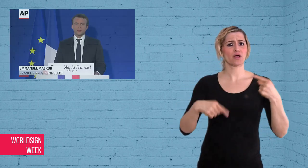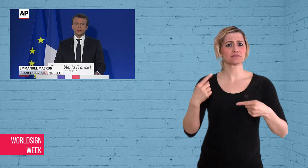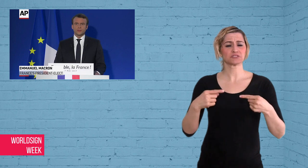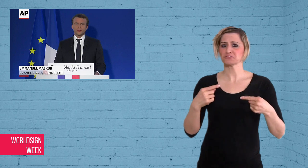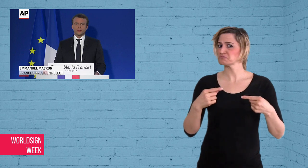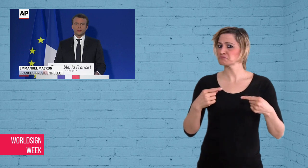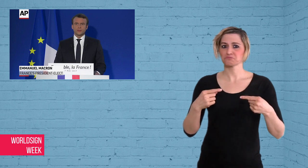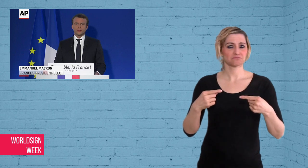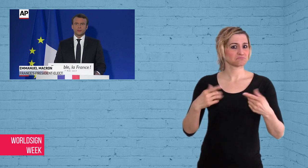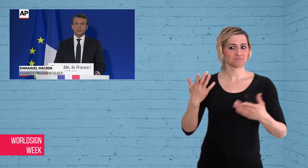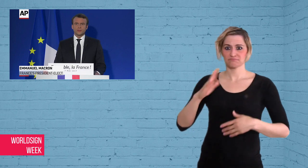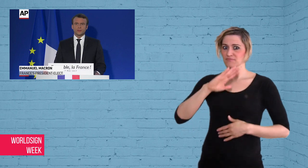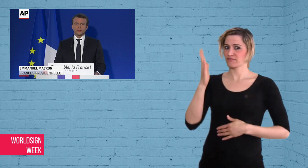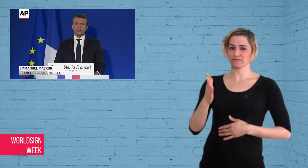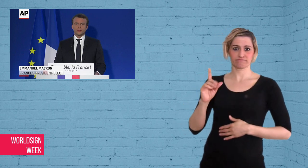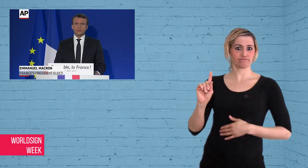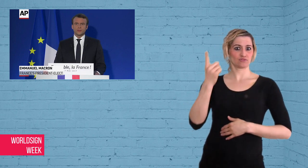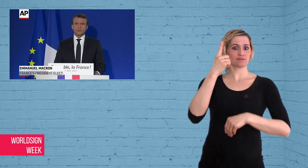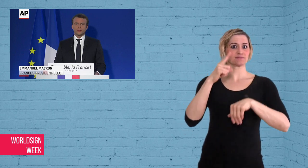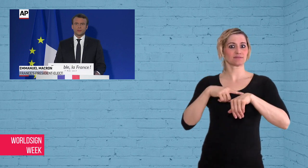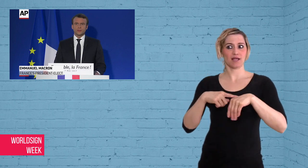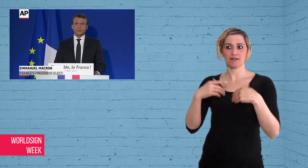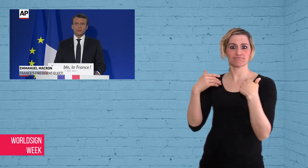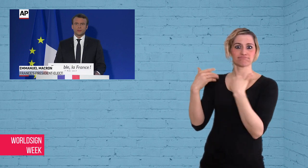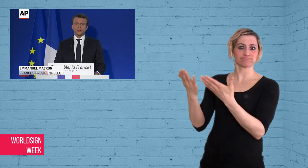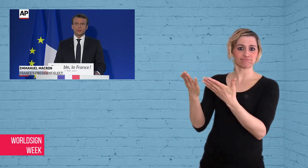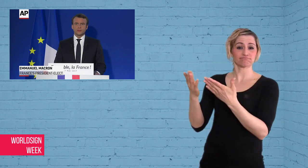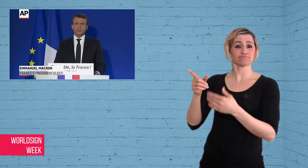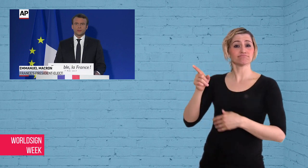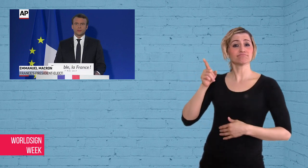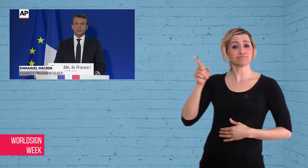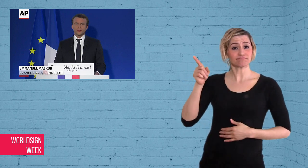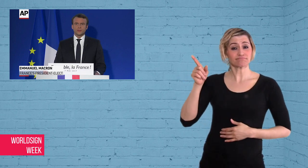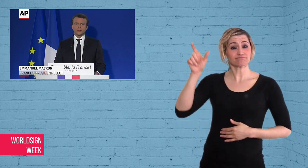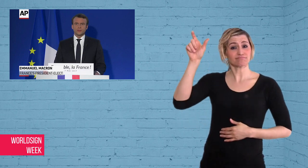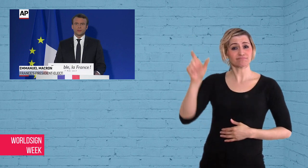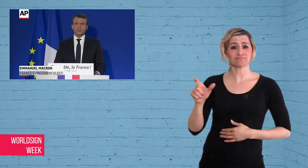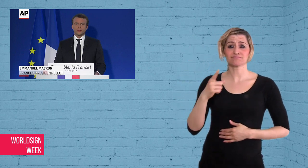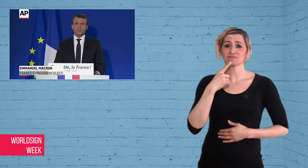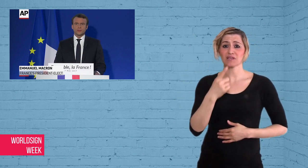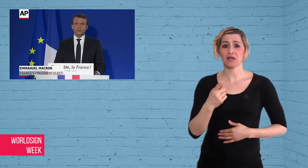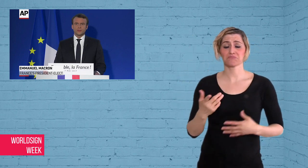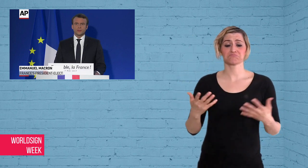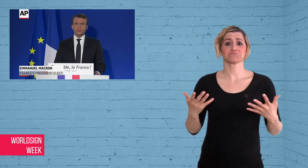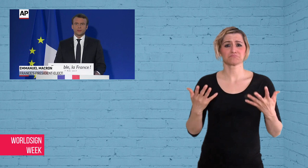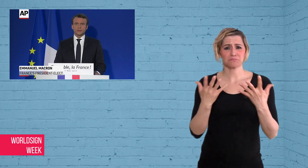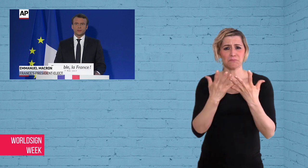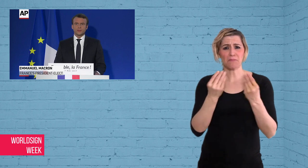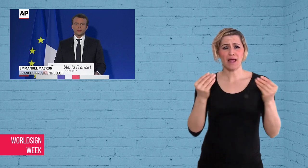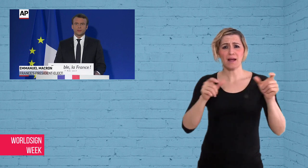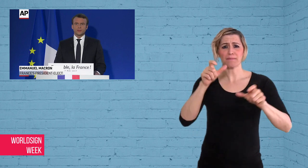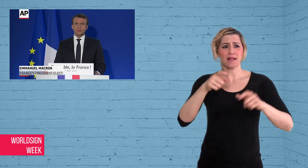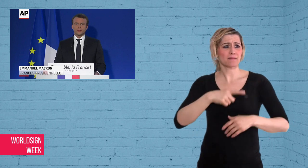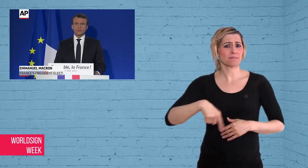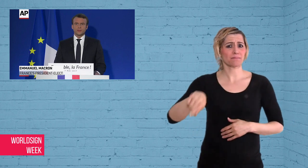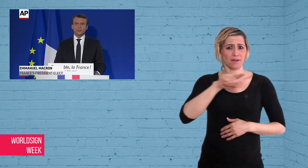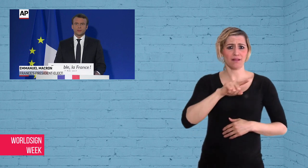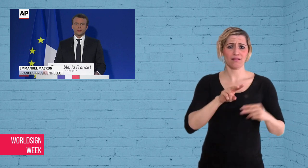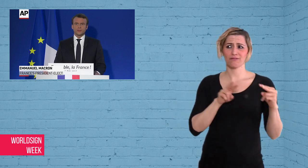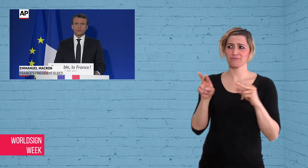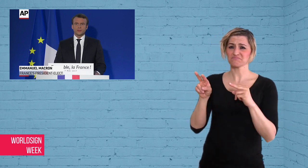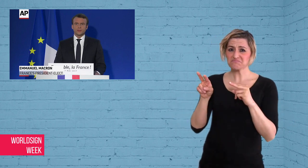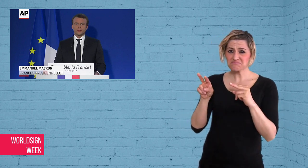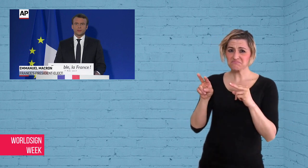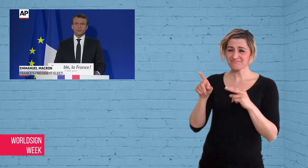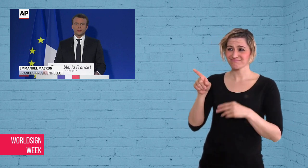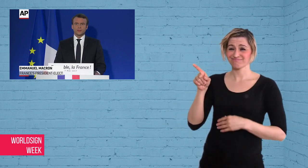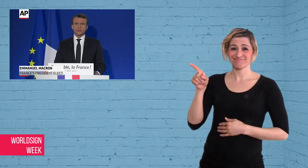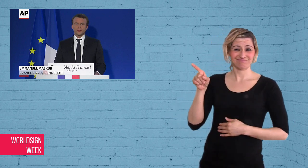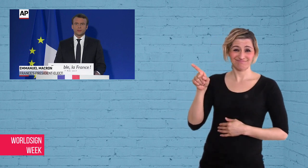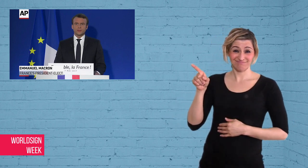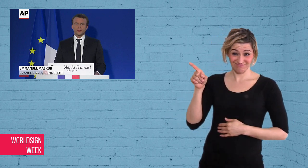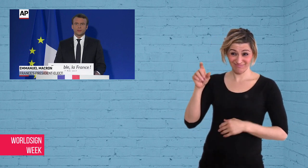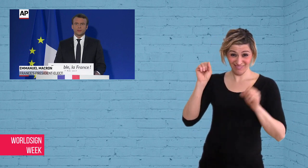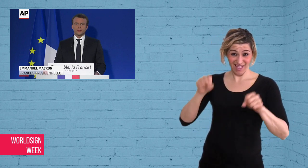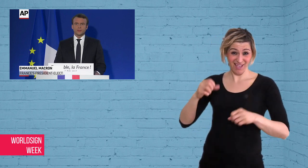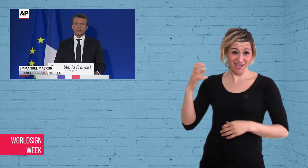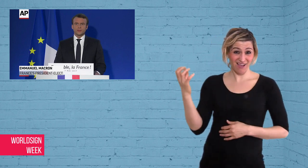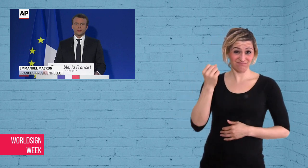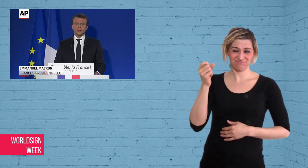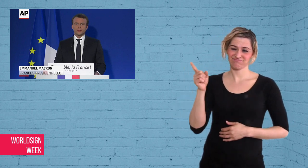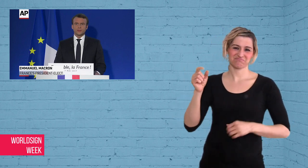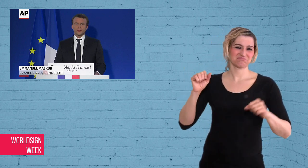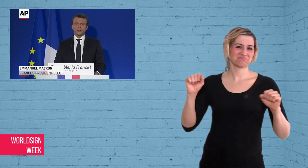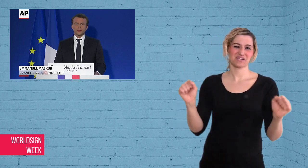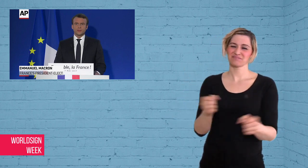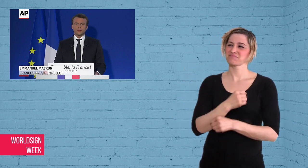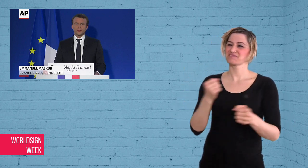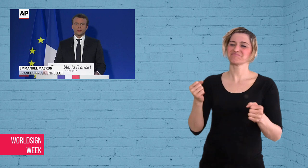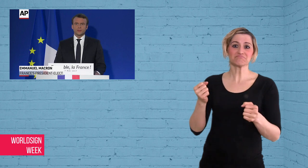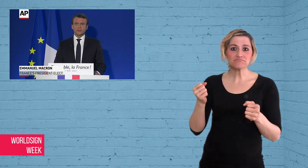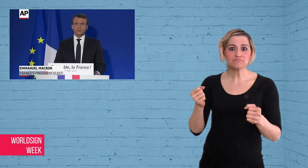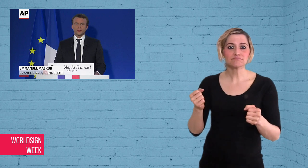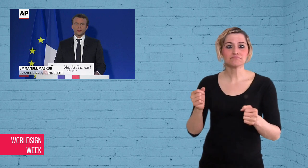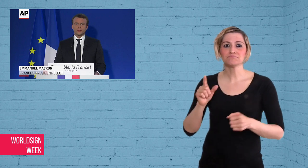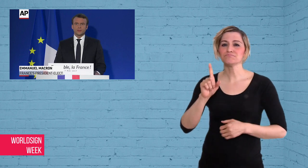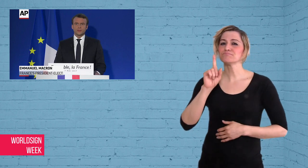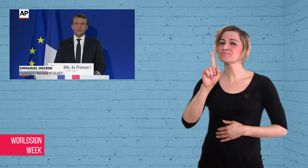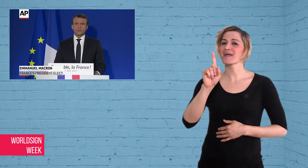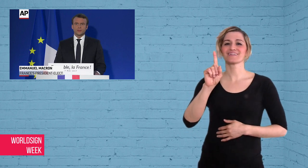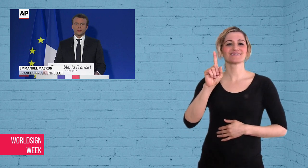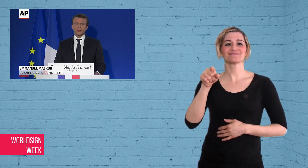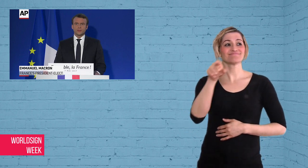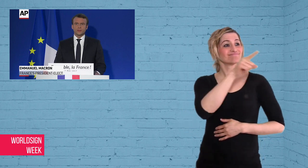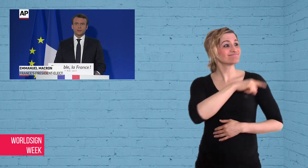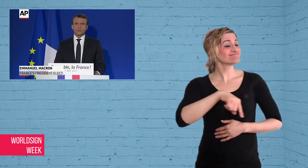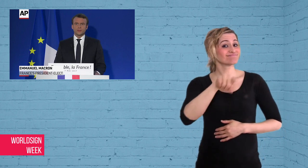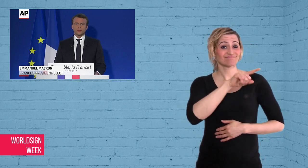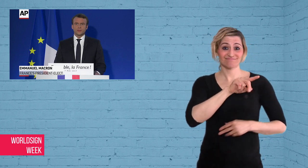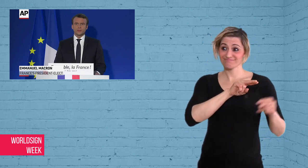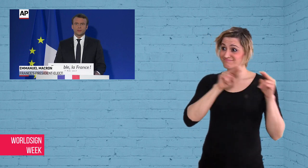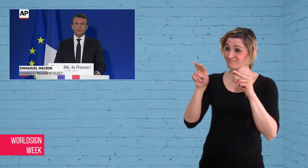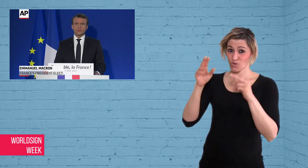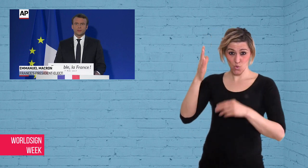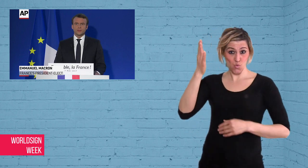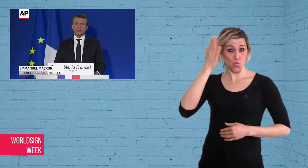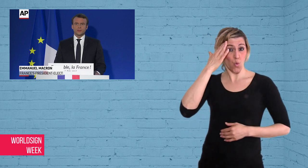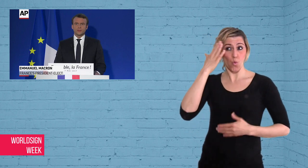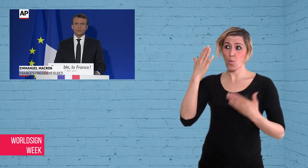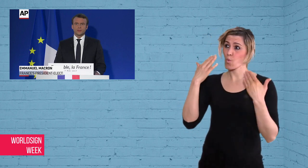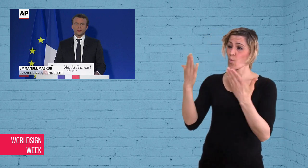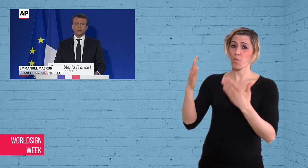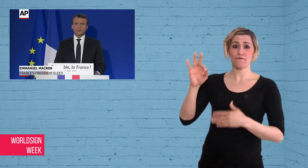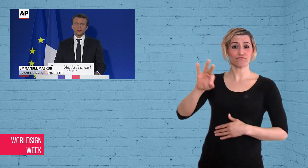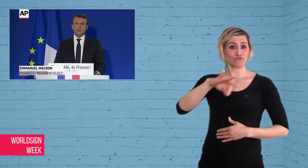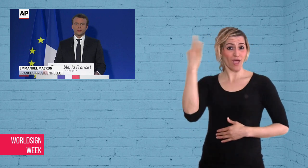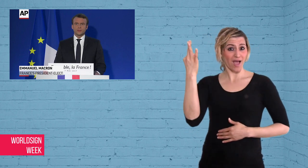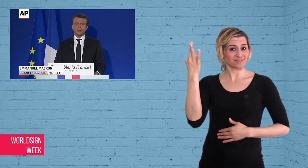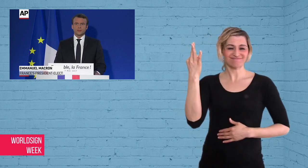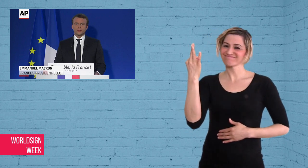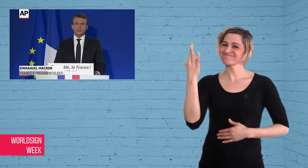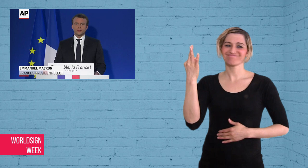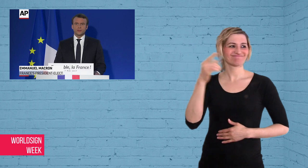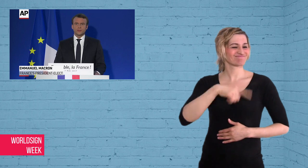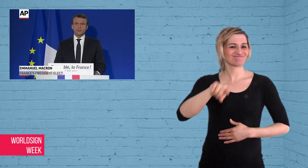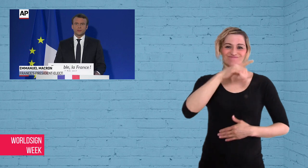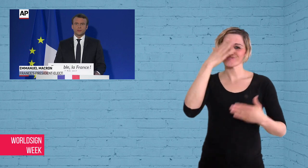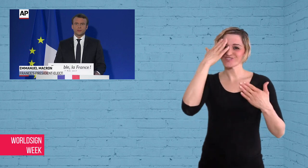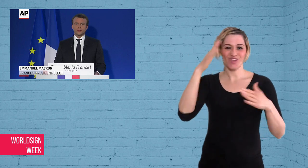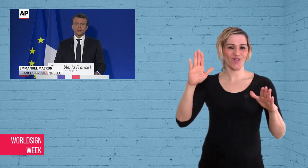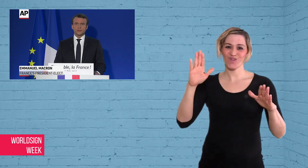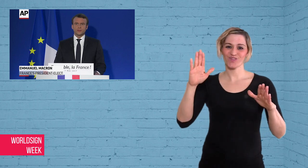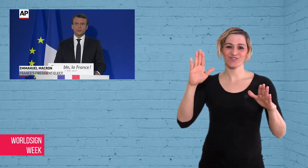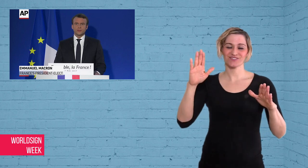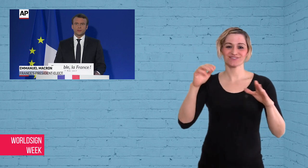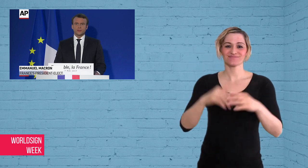But they didn’t know France!”